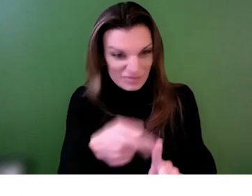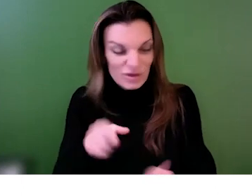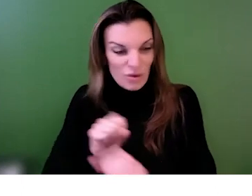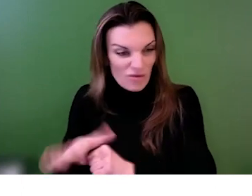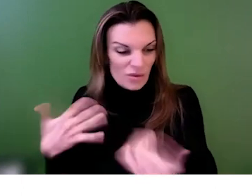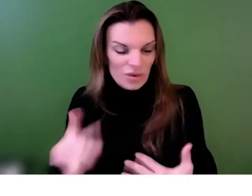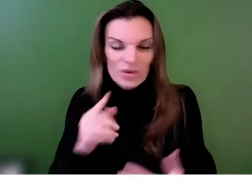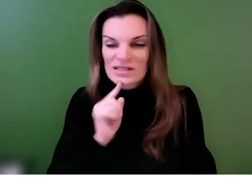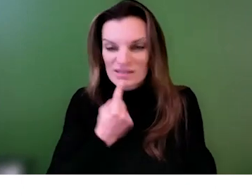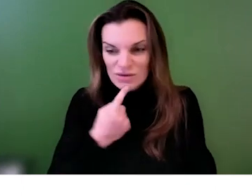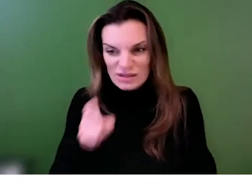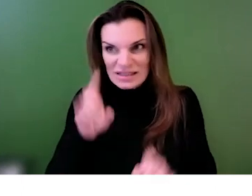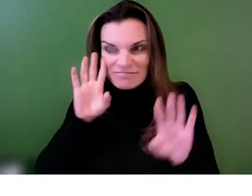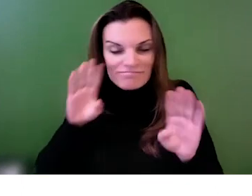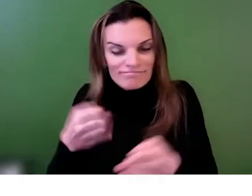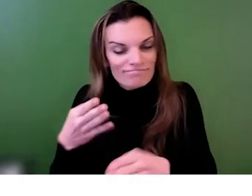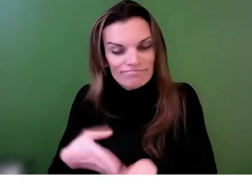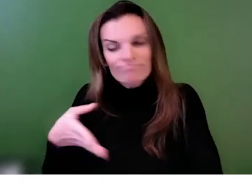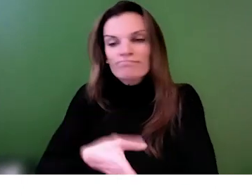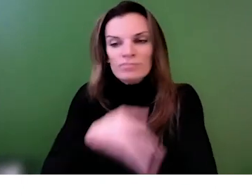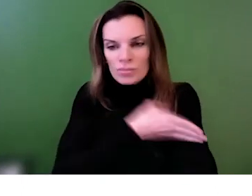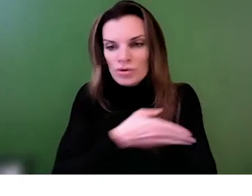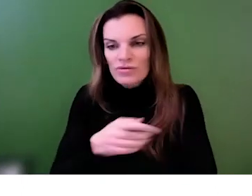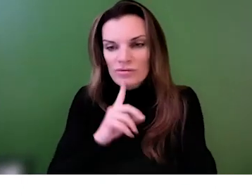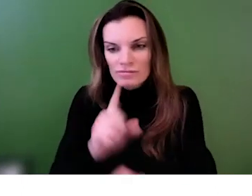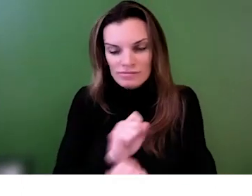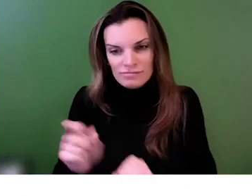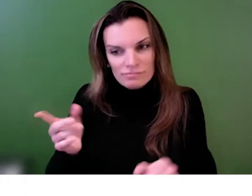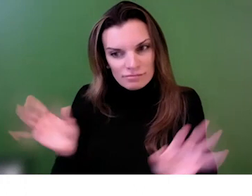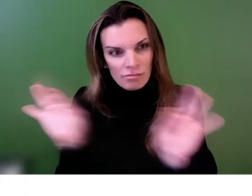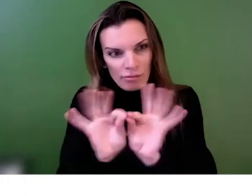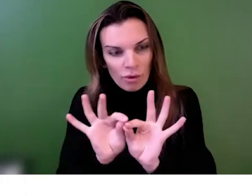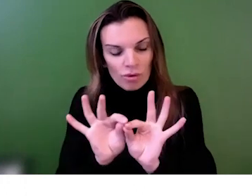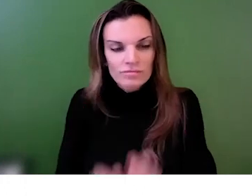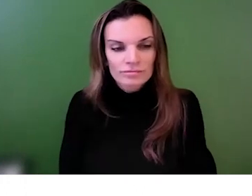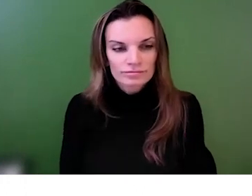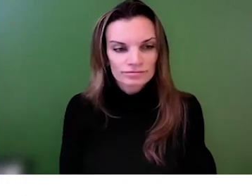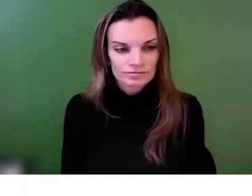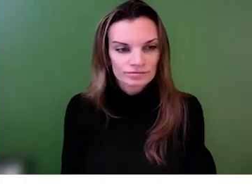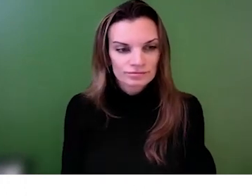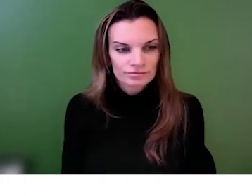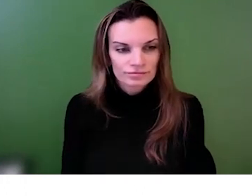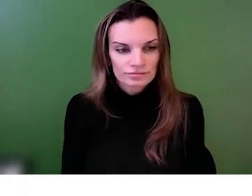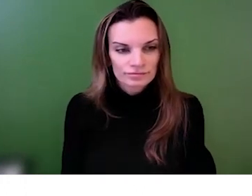this as an issue are all important steps to take.